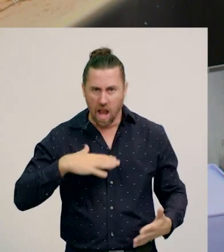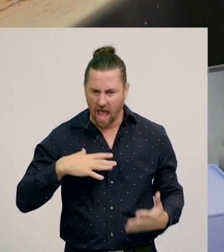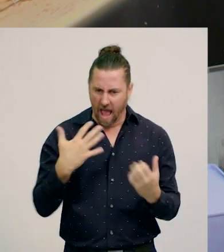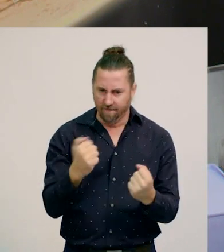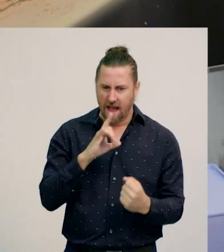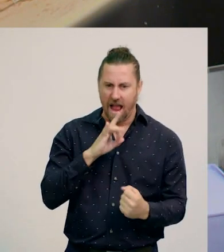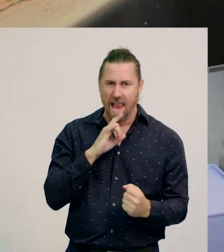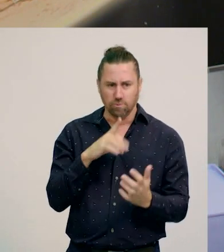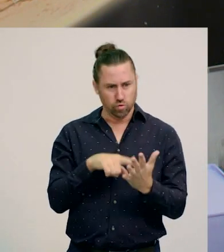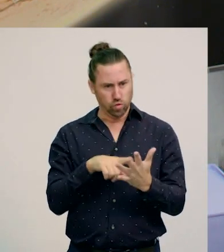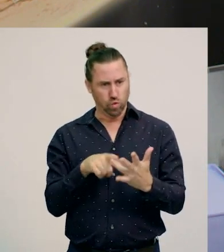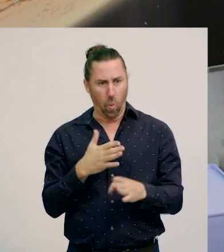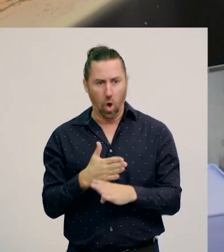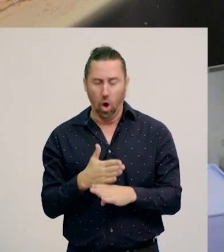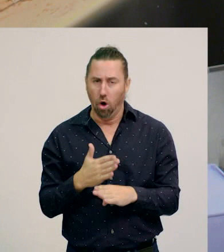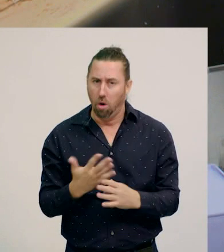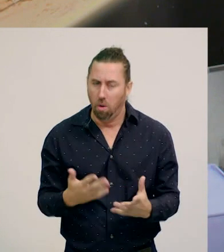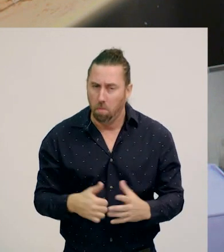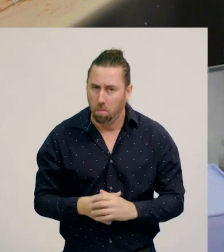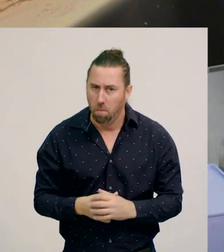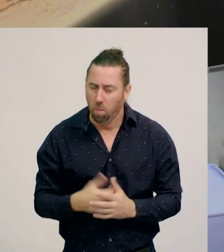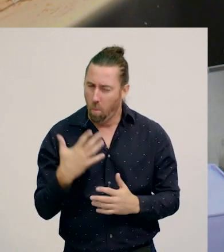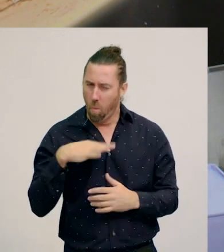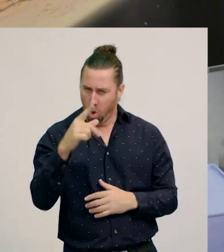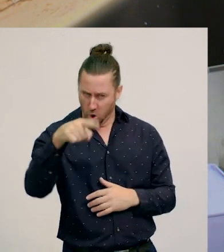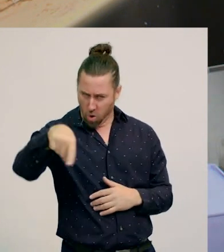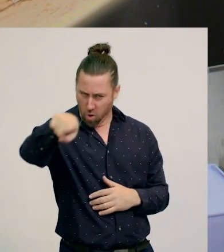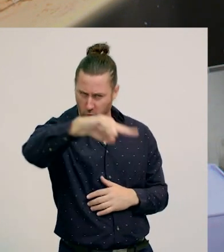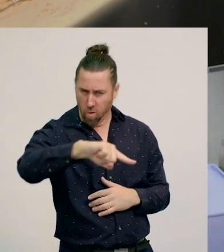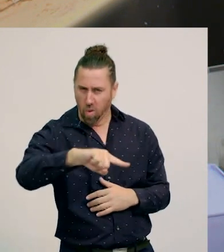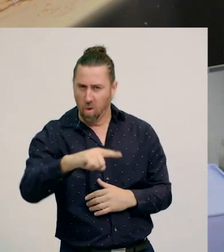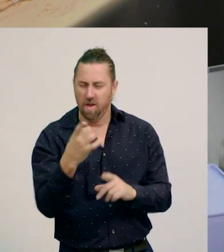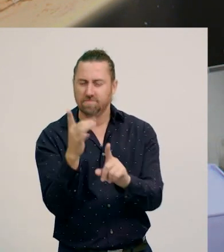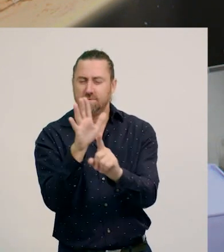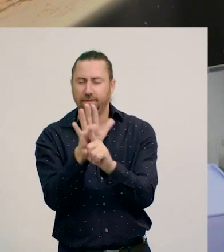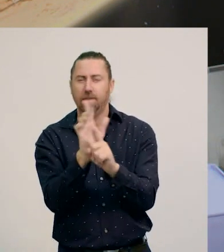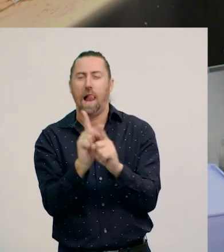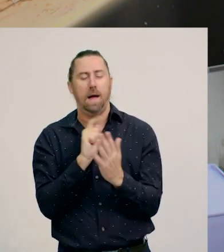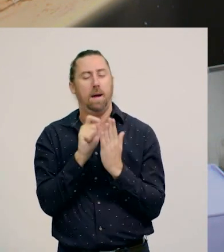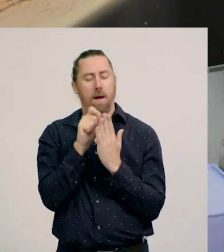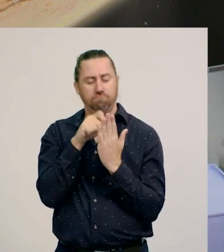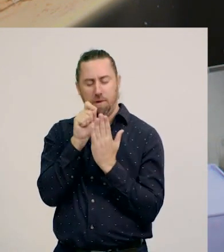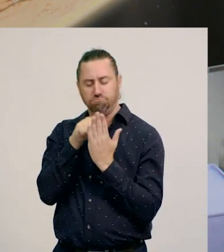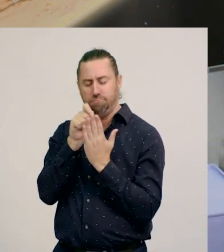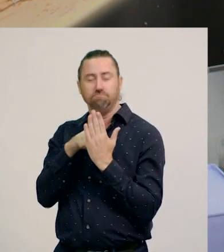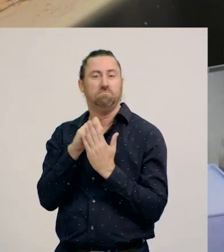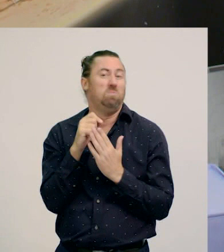So, why don't you spend some time conducting a little audit, in two rooms of your house?